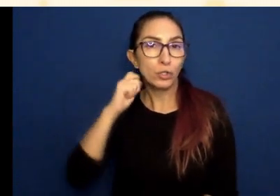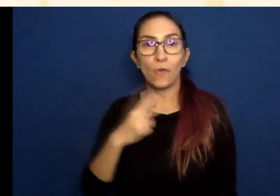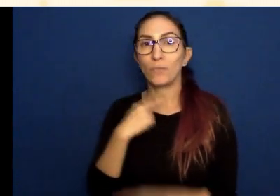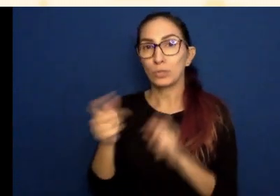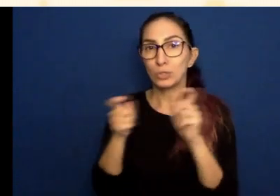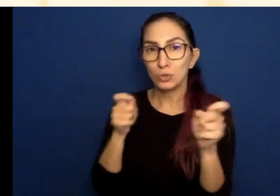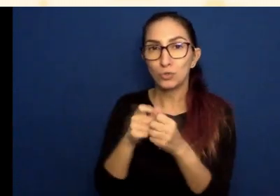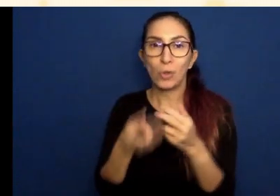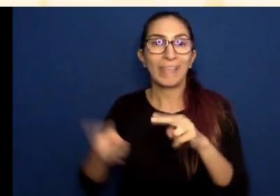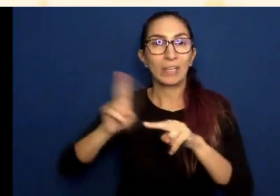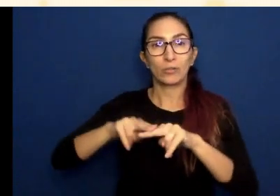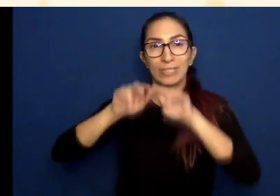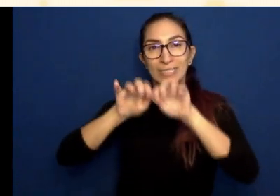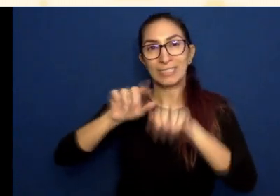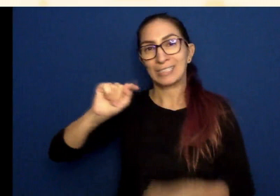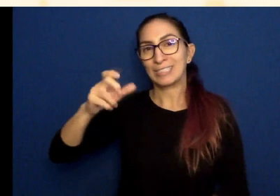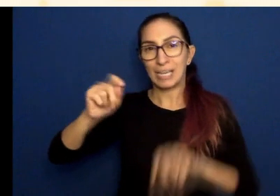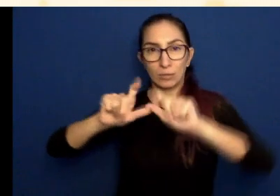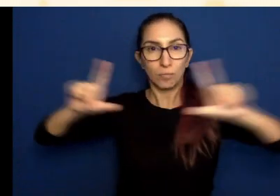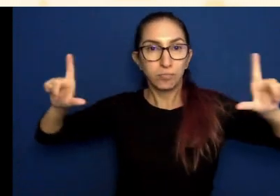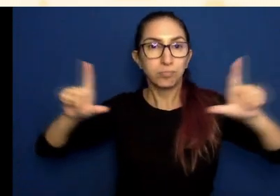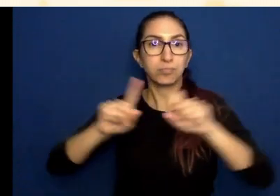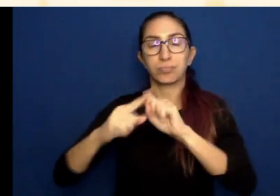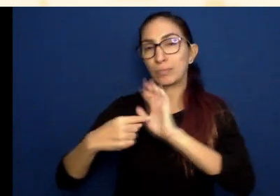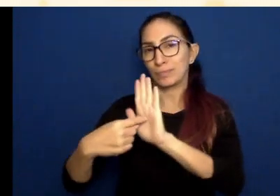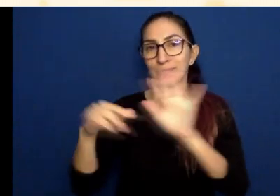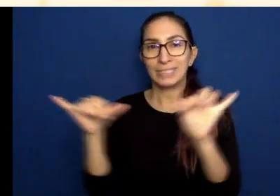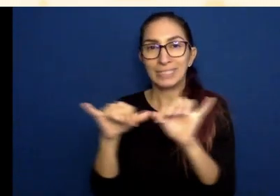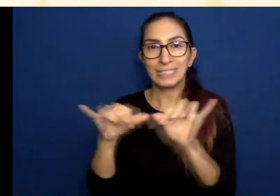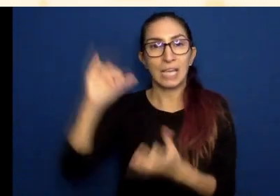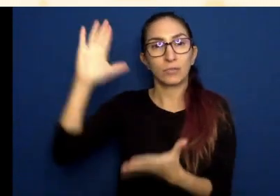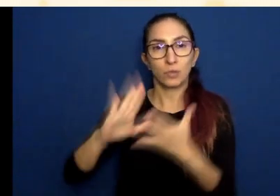visual auditory, and vibrational notifications, screen rotation,